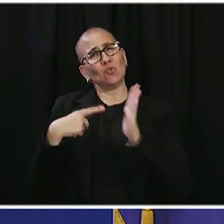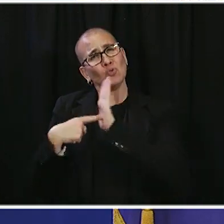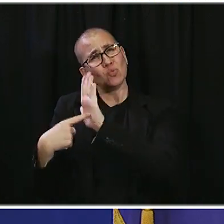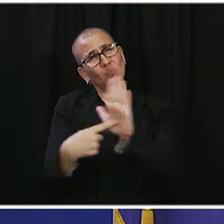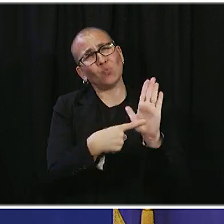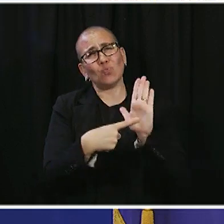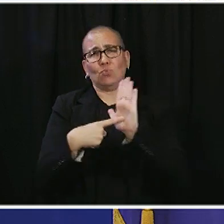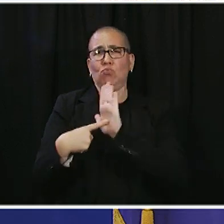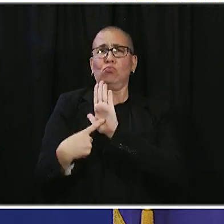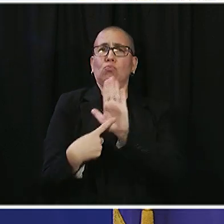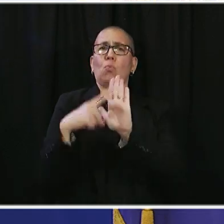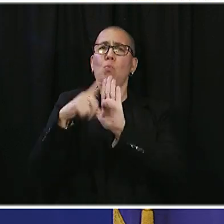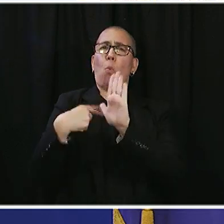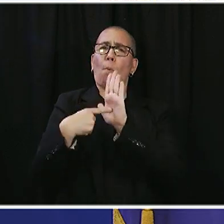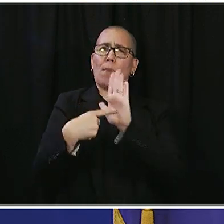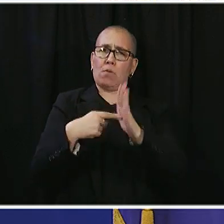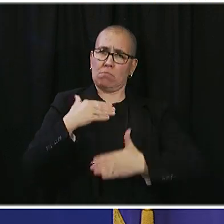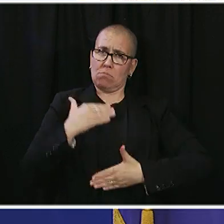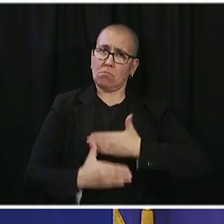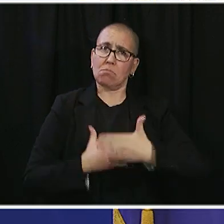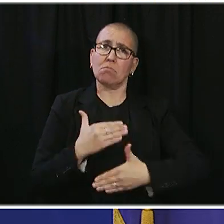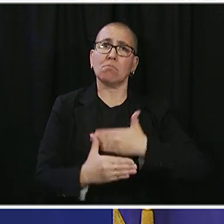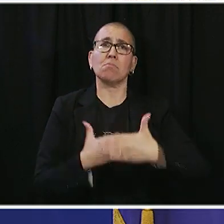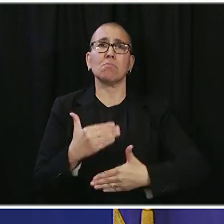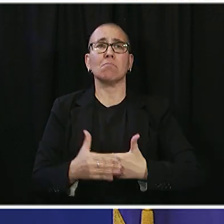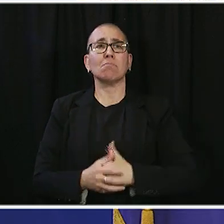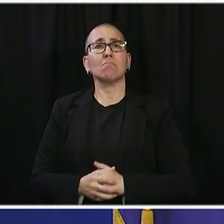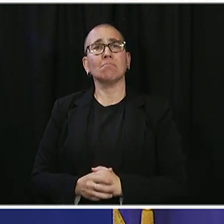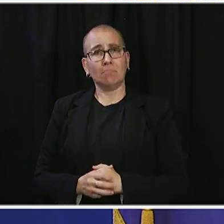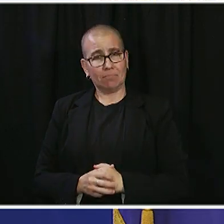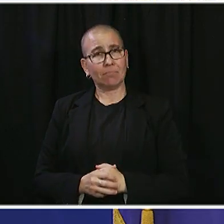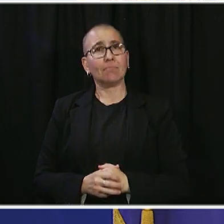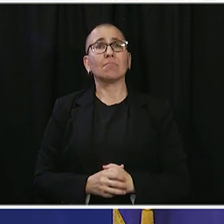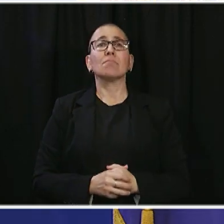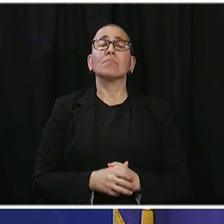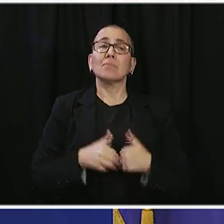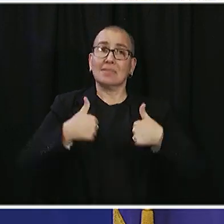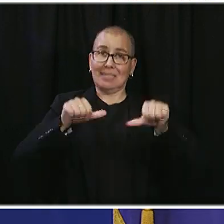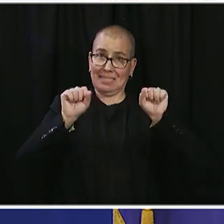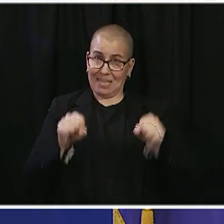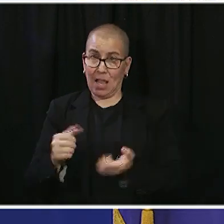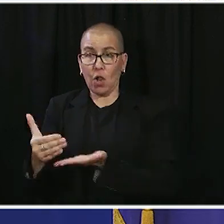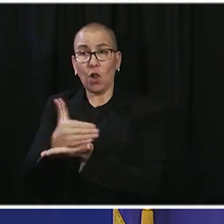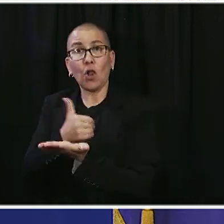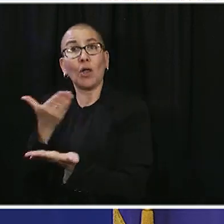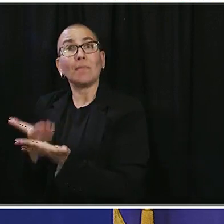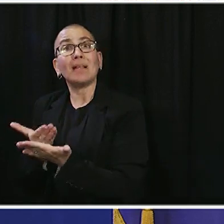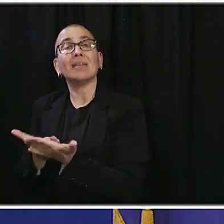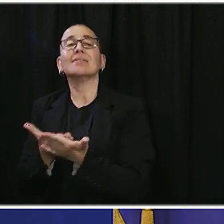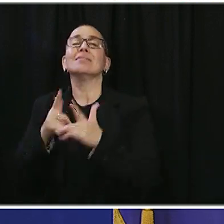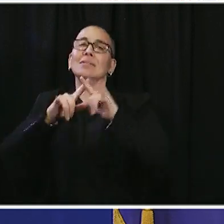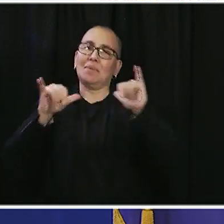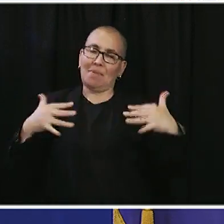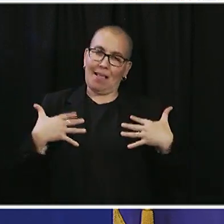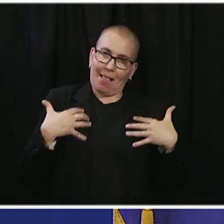AND SHOW MINNESOTANS THAT IF WE DO THIS RIGHT, WE CAN HELP THE ECONOMIC SIDE OF THINGS. WE CAN KEEP PEOPLE SAFE AND WE CAN GO BACK AND ENJOY SOME OF THOSE THINGS.